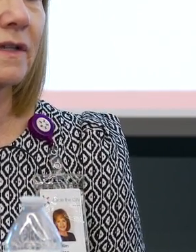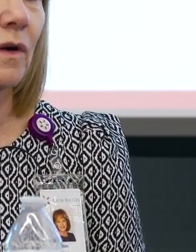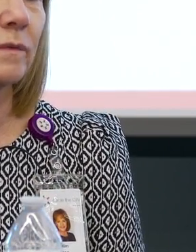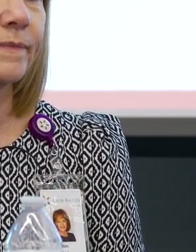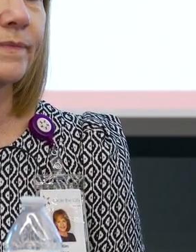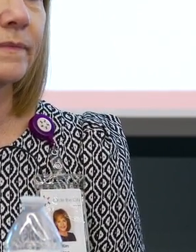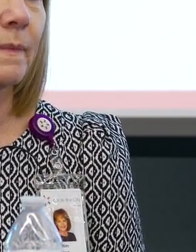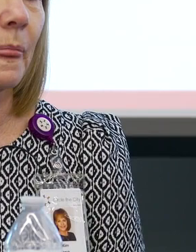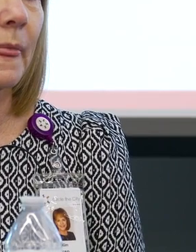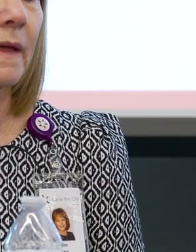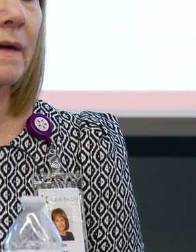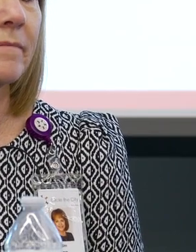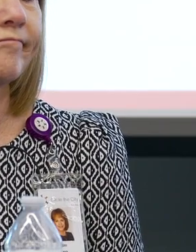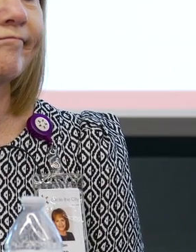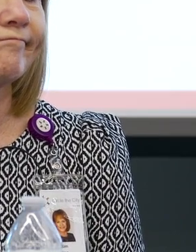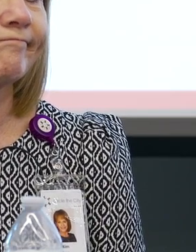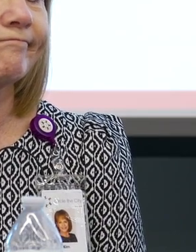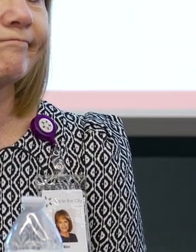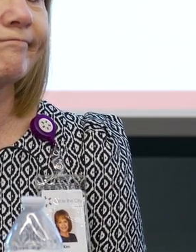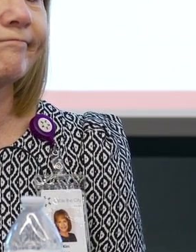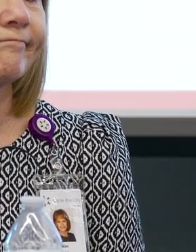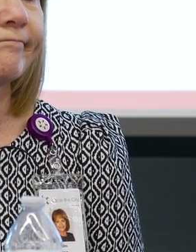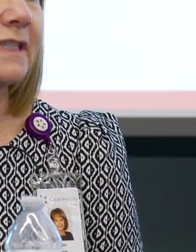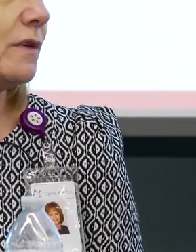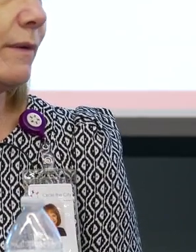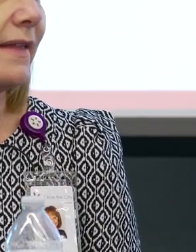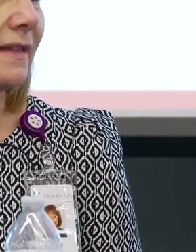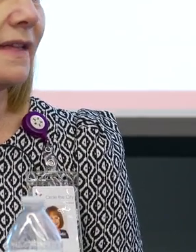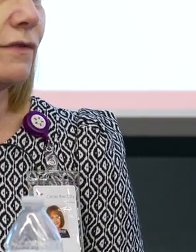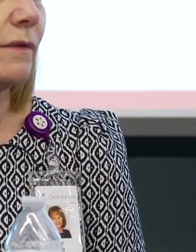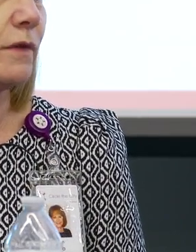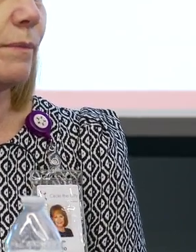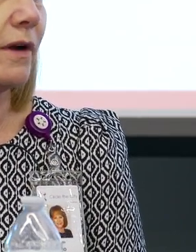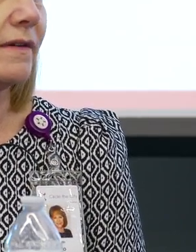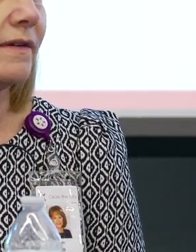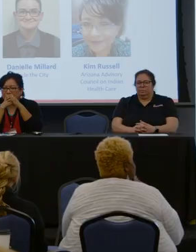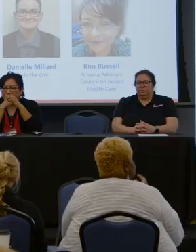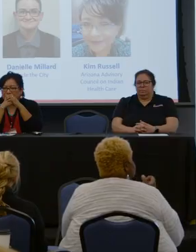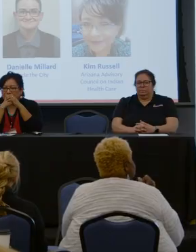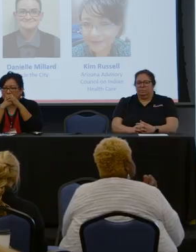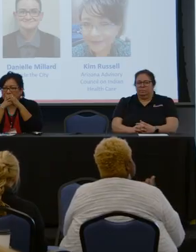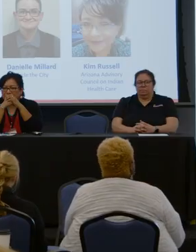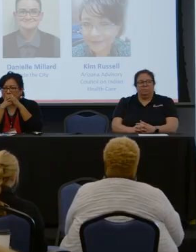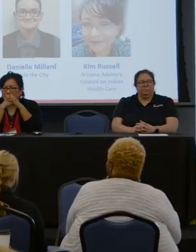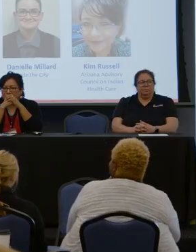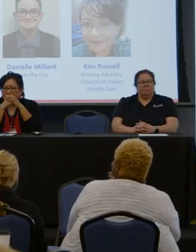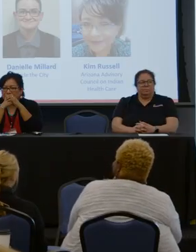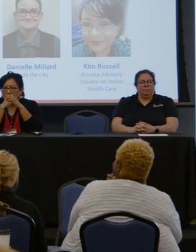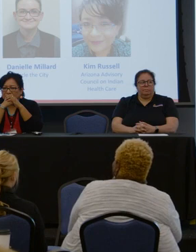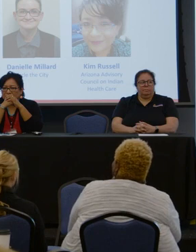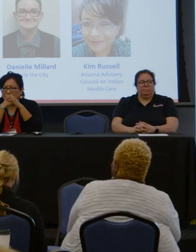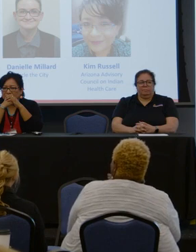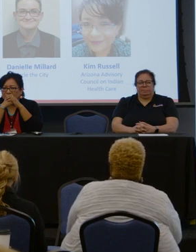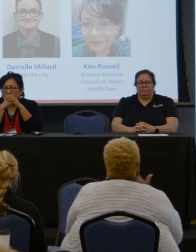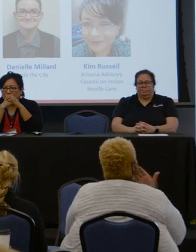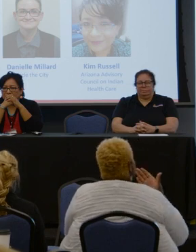So, anyway, I think that's for the most part. Yeah, that answered it, thank you. You're welcome. Thank you table eight.